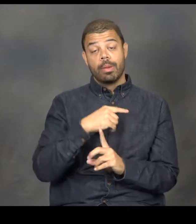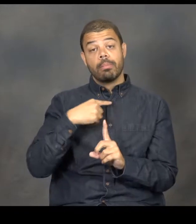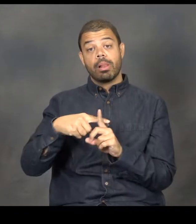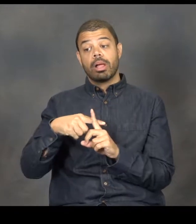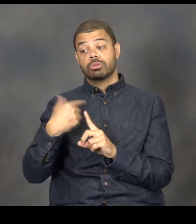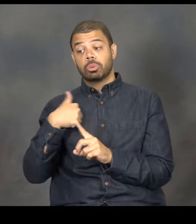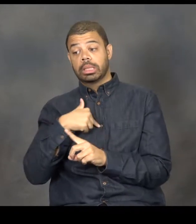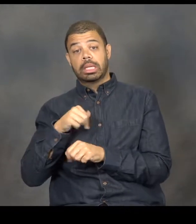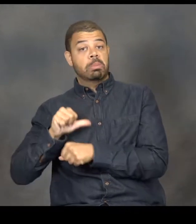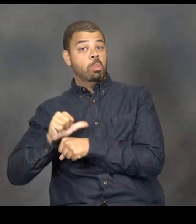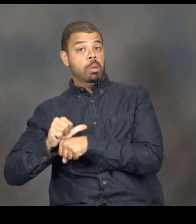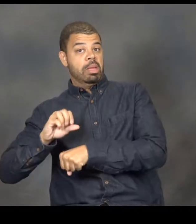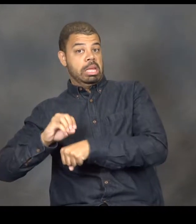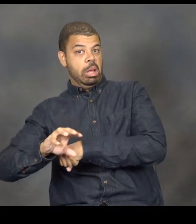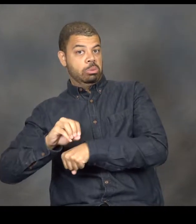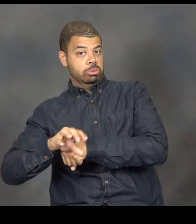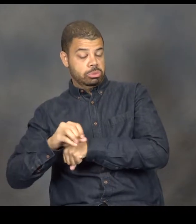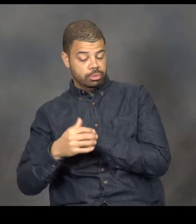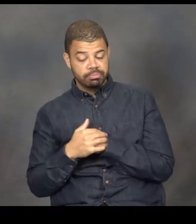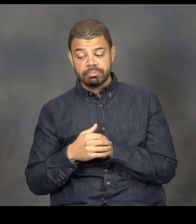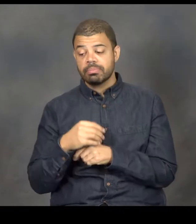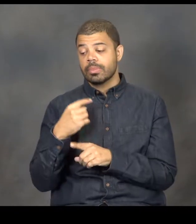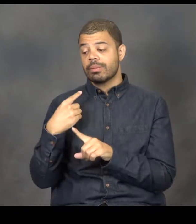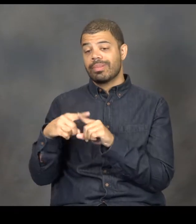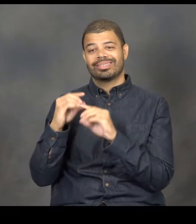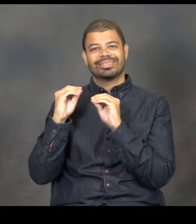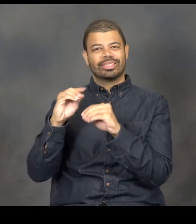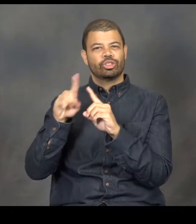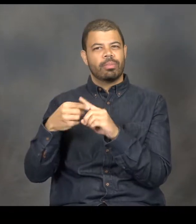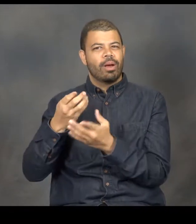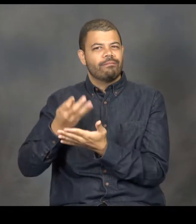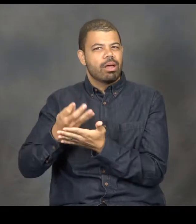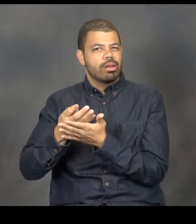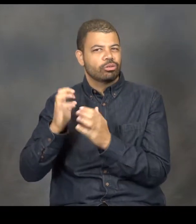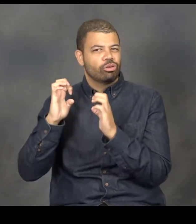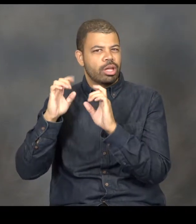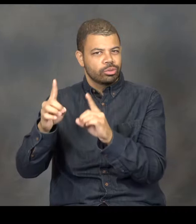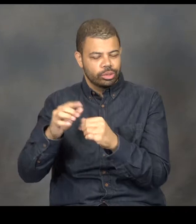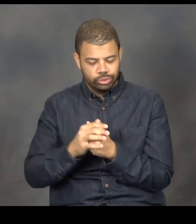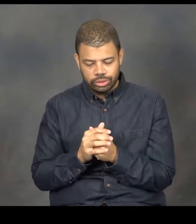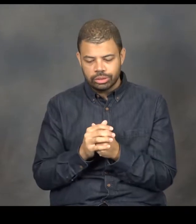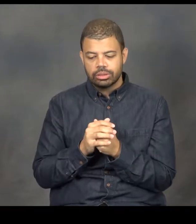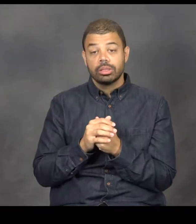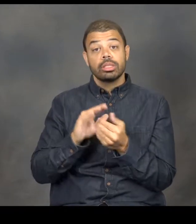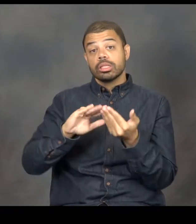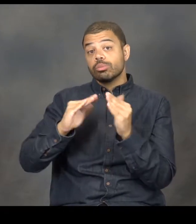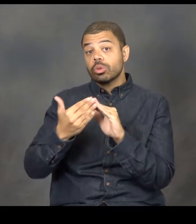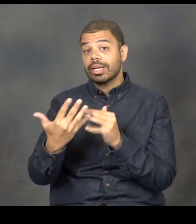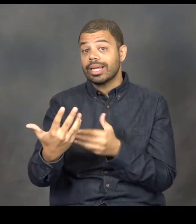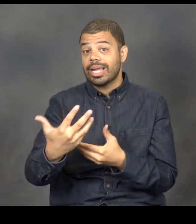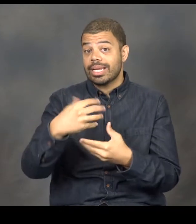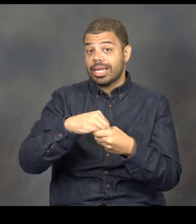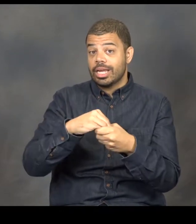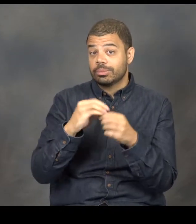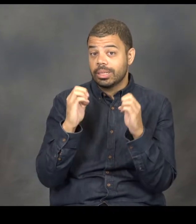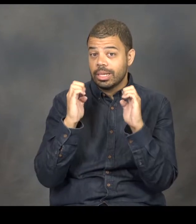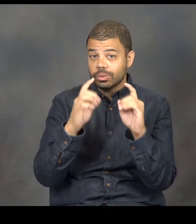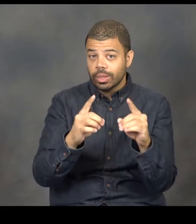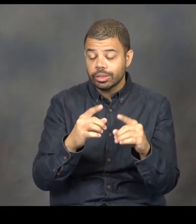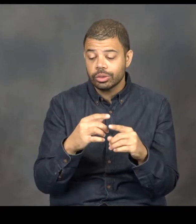It's truly competitive with going to a paid tax preparer. I have to say that one of the best things about tax site at Community Action Duluth is that it's a Community Action Duluth program and we are here to help you leverage your tax refund For maximum benefit. You can combine free tax prep with employment counseling with financial literacy education